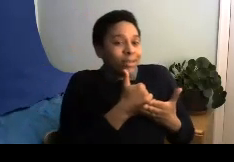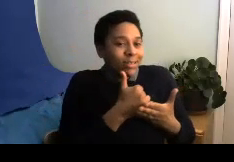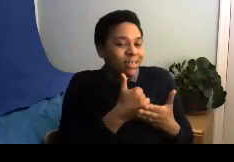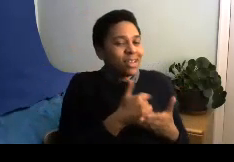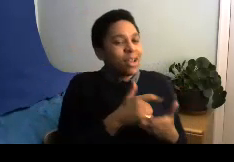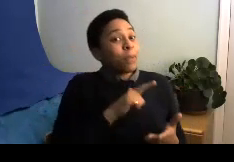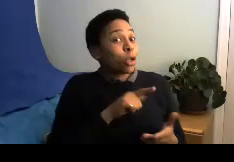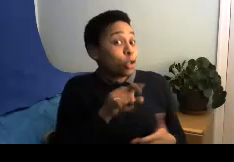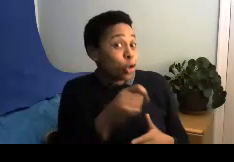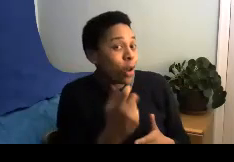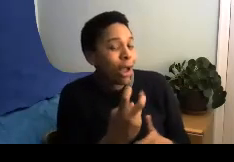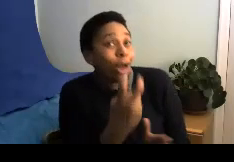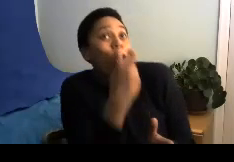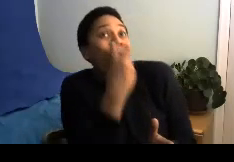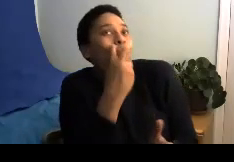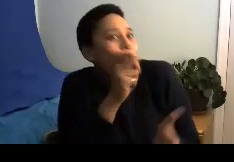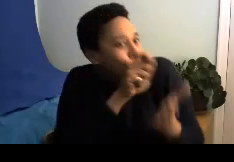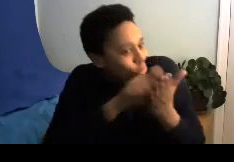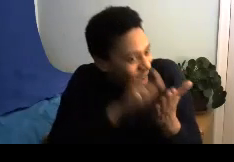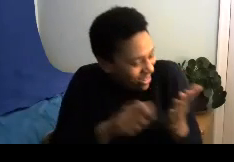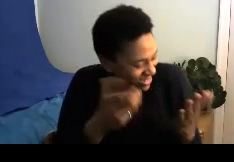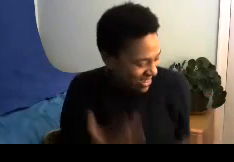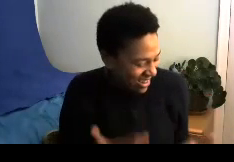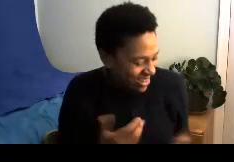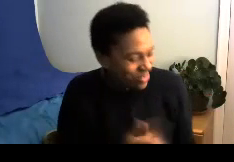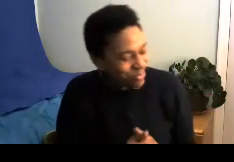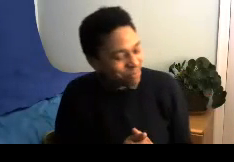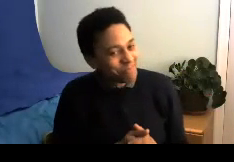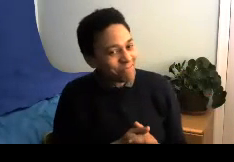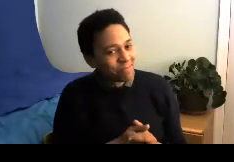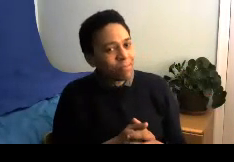become... [incomprehensible] the next generation?